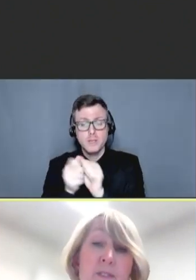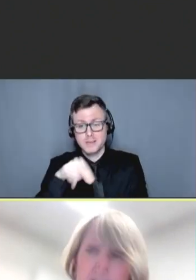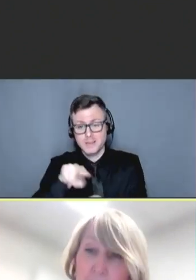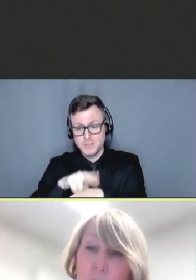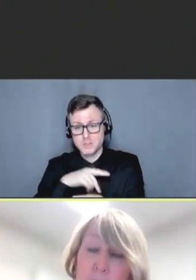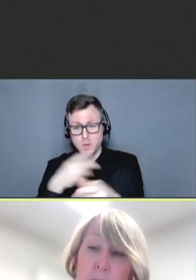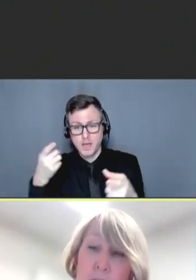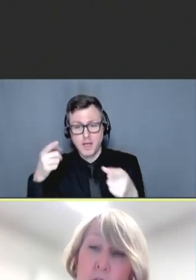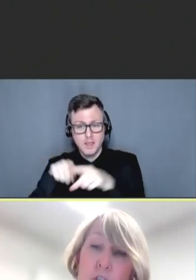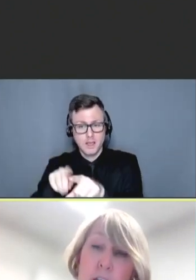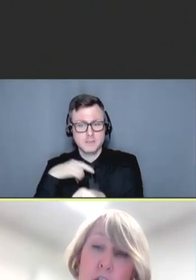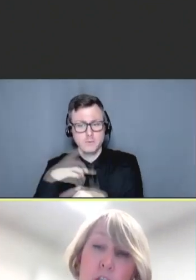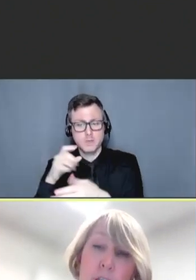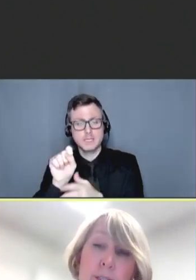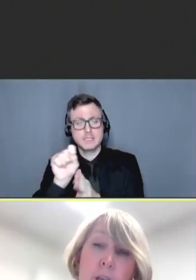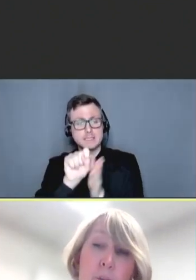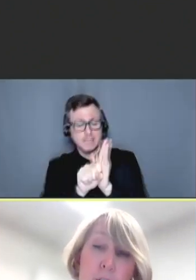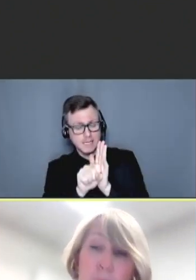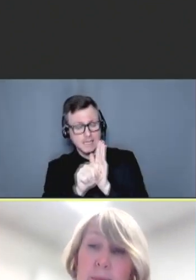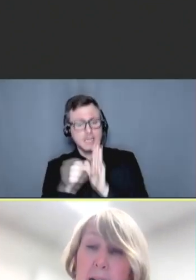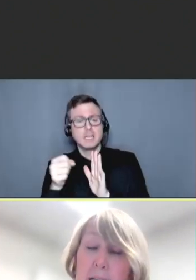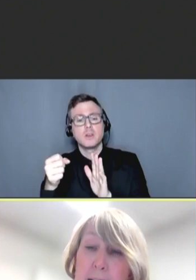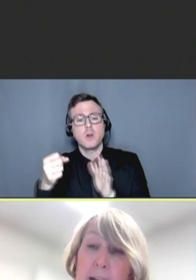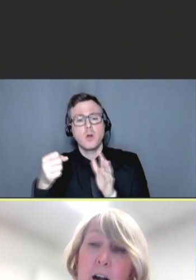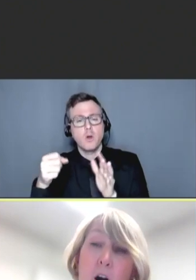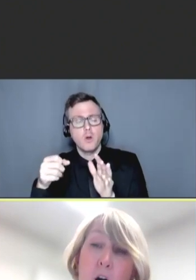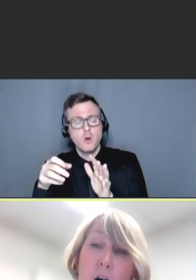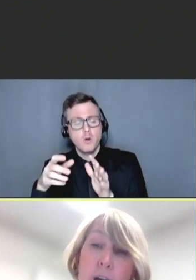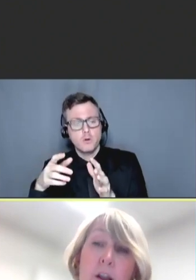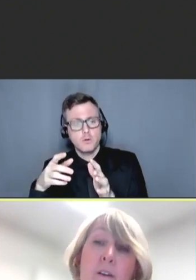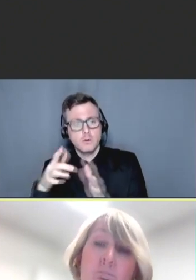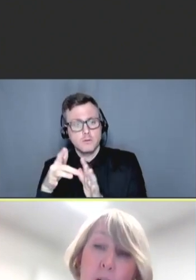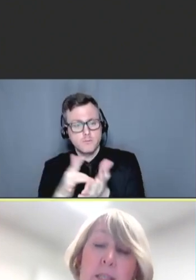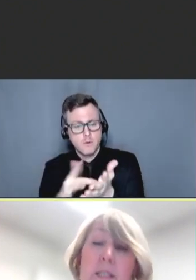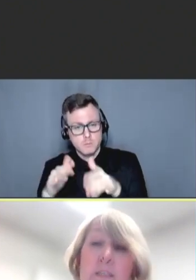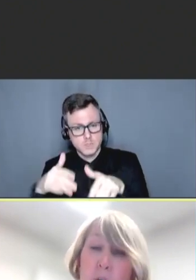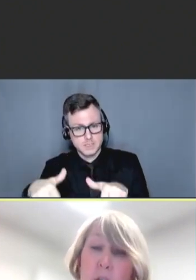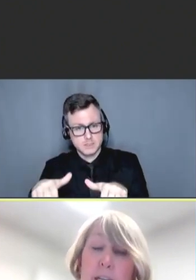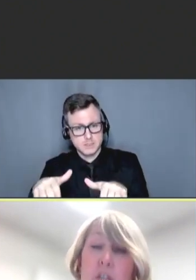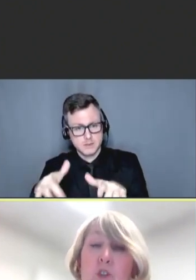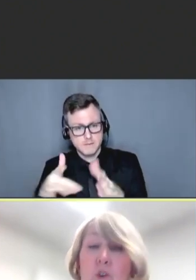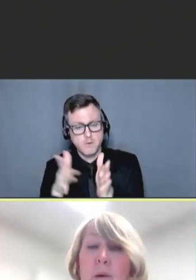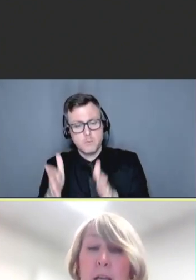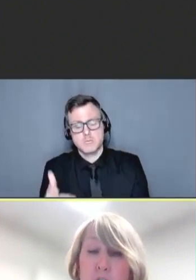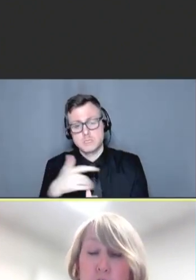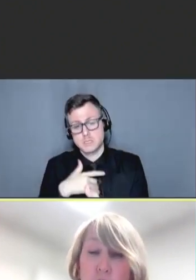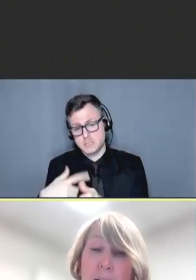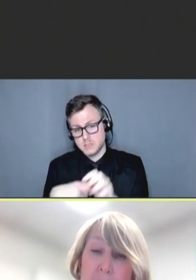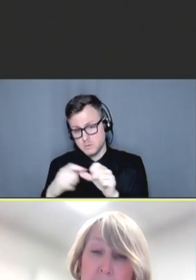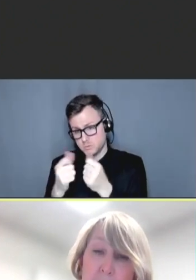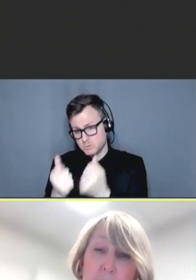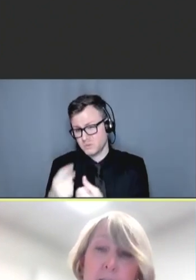of State Pharmacy Associations, there's updated data on pharmacists ability to administer